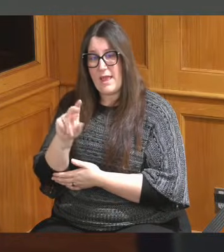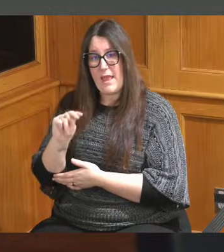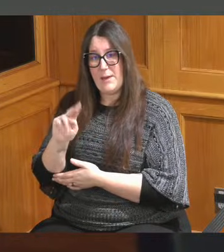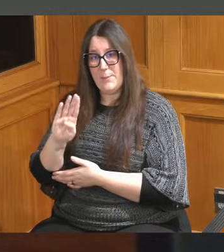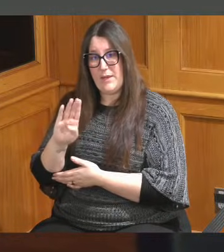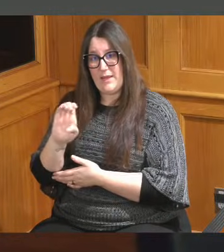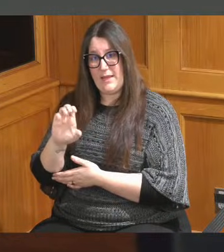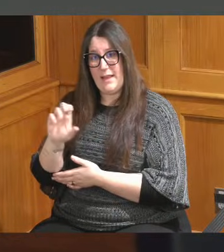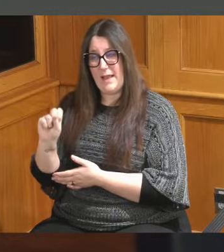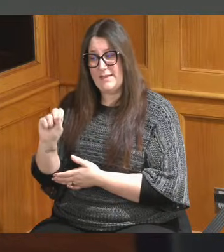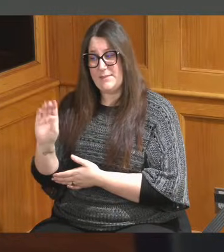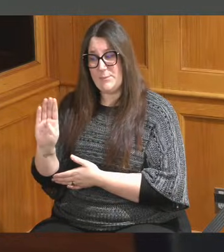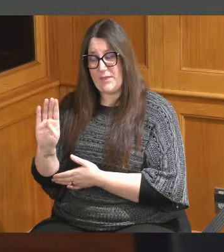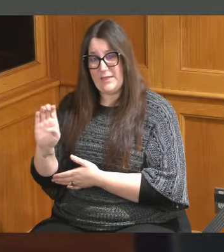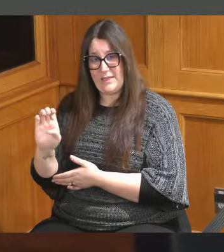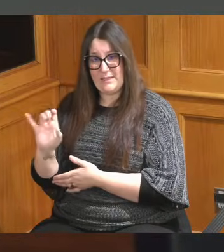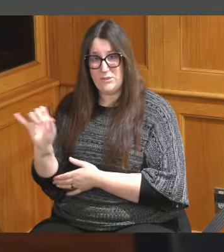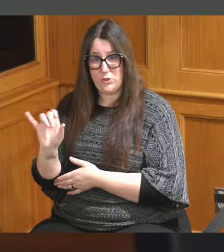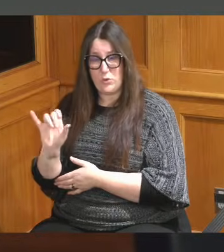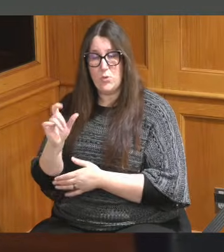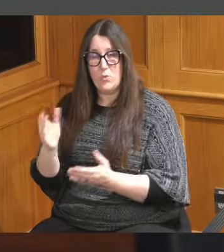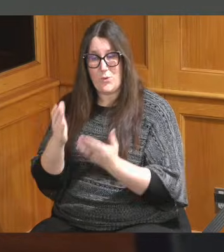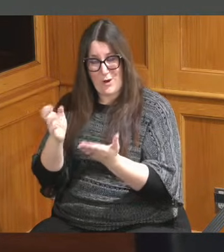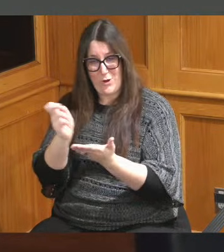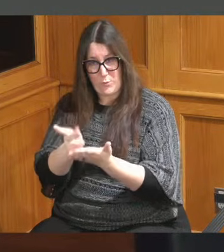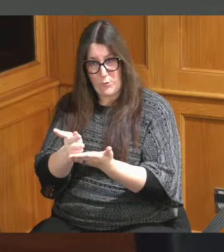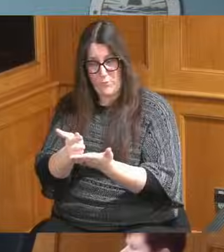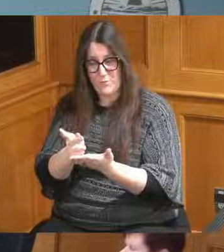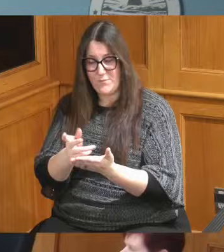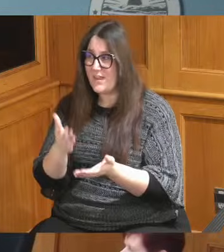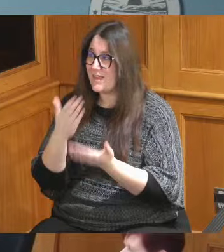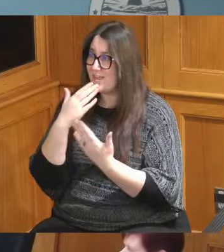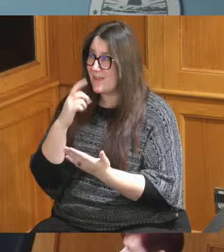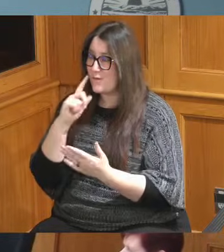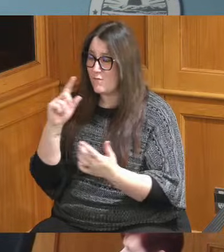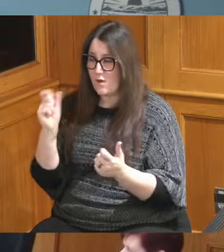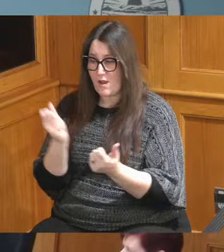the Administration does recommend approval. Thank you. We followed the process as was mentioned